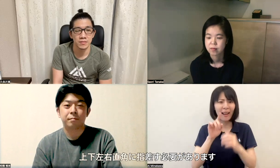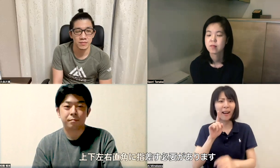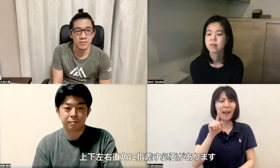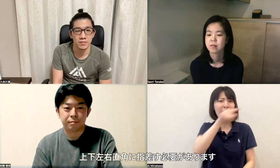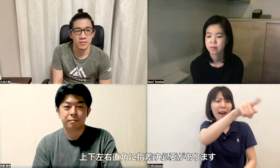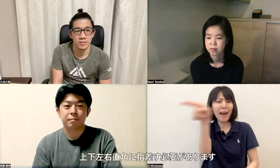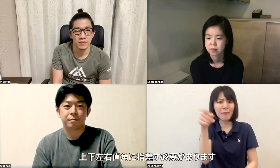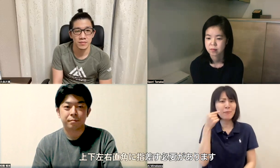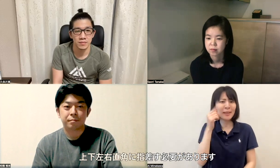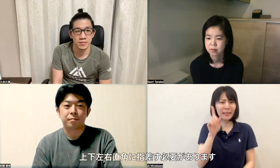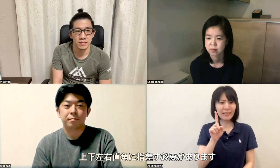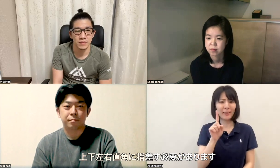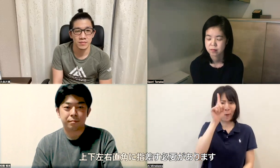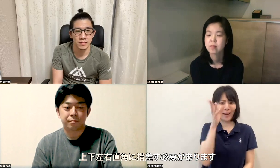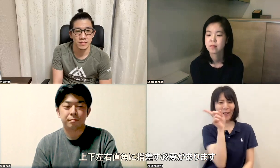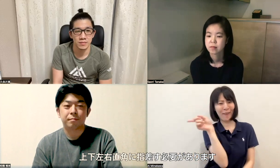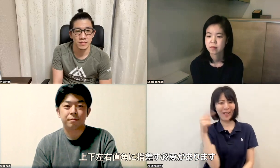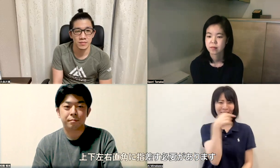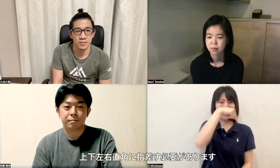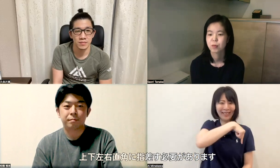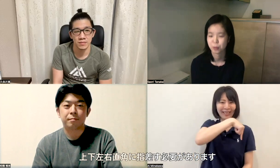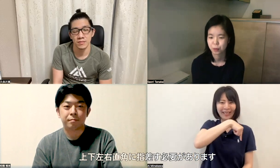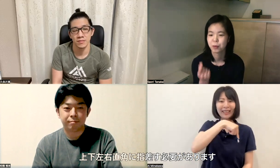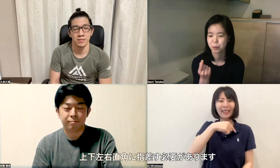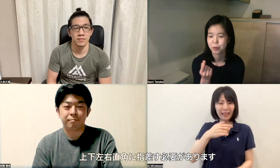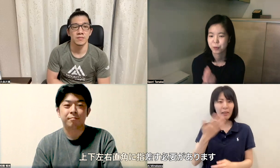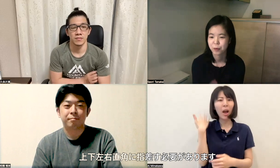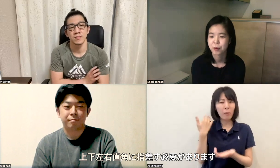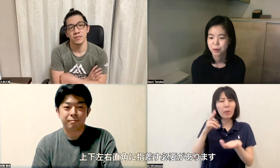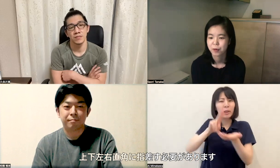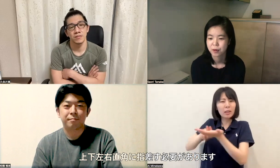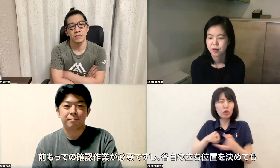If we are in 2D, we need to point at right angles.